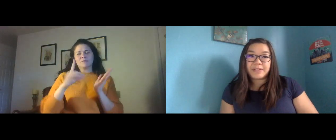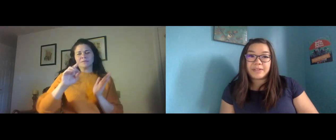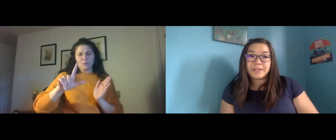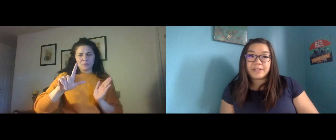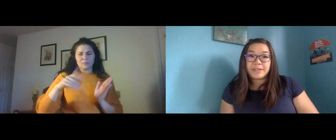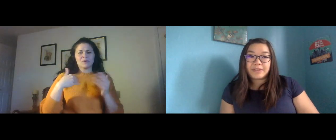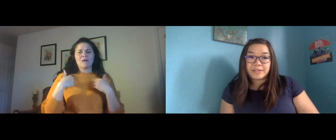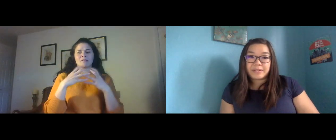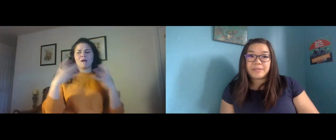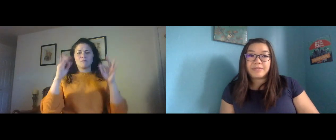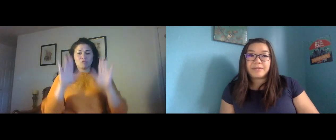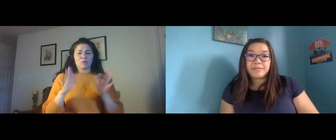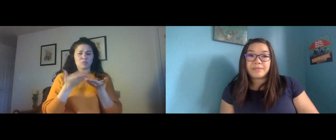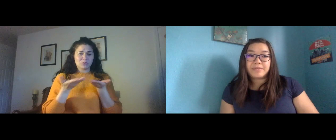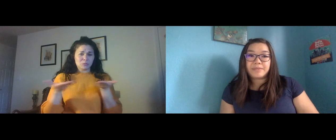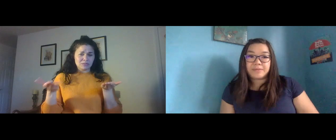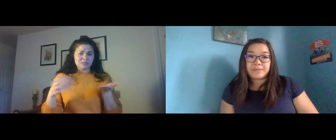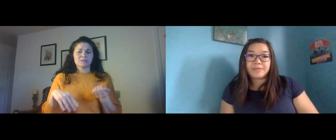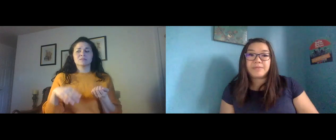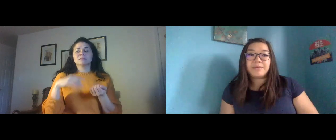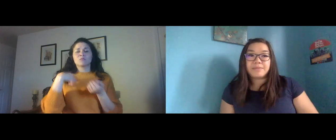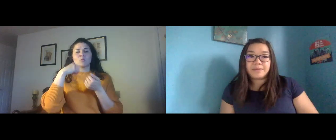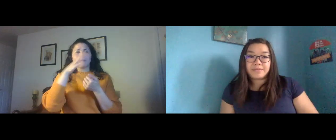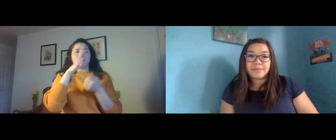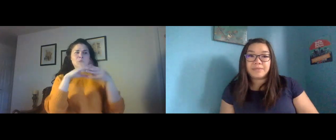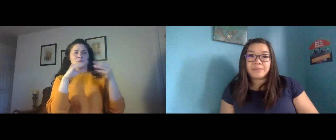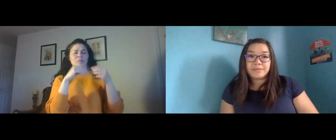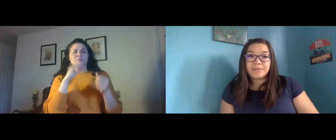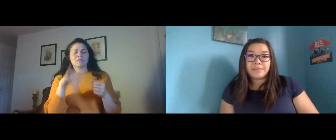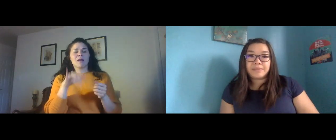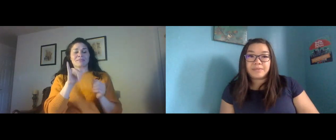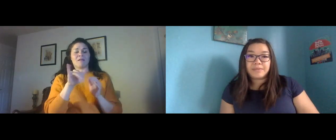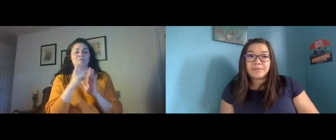There were a lot of wonderful resources. My mom told me that at that time